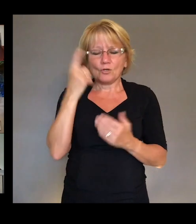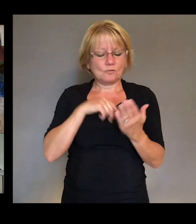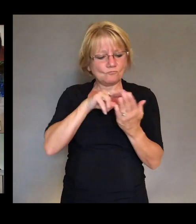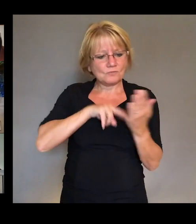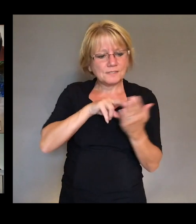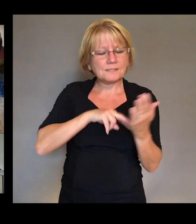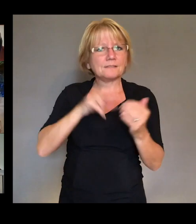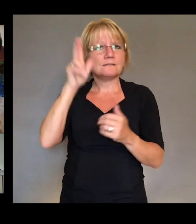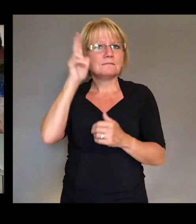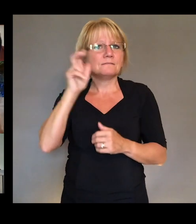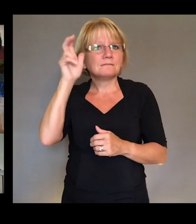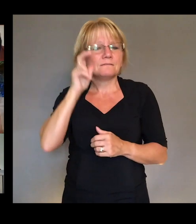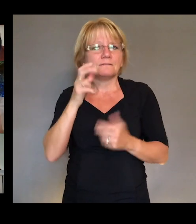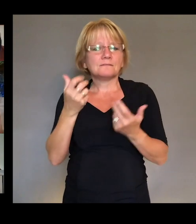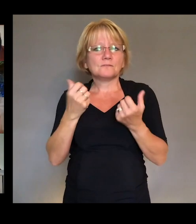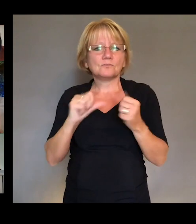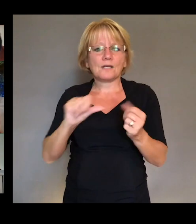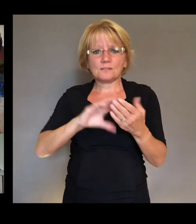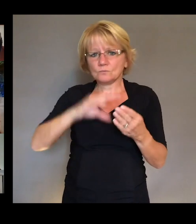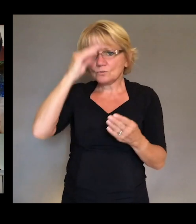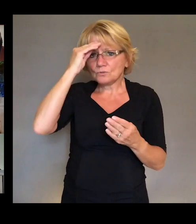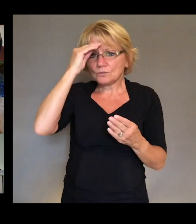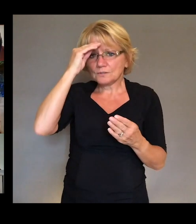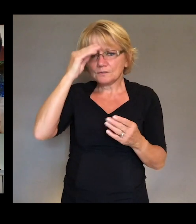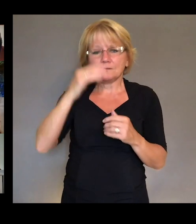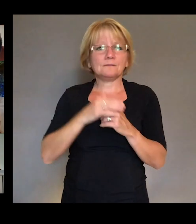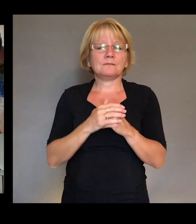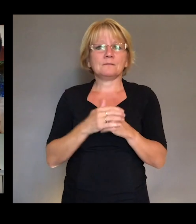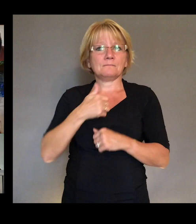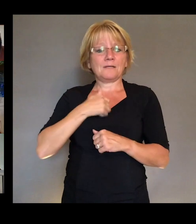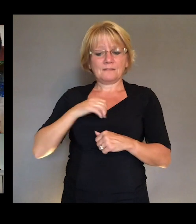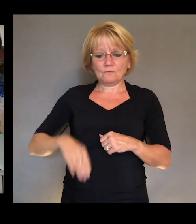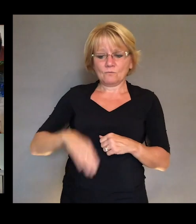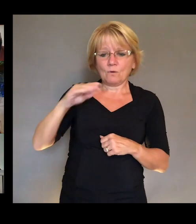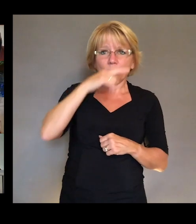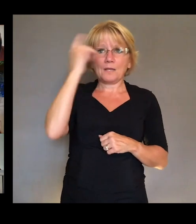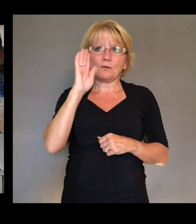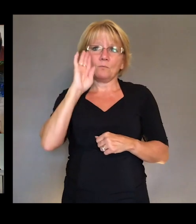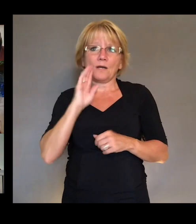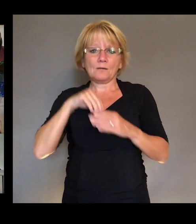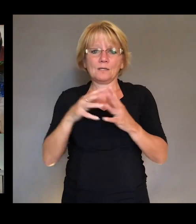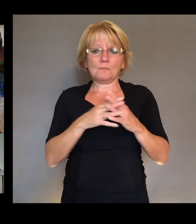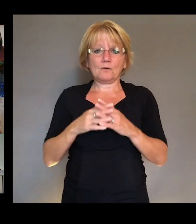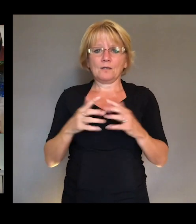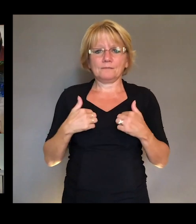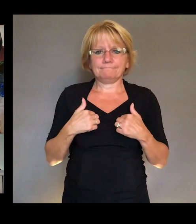listening, and trying to learn. I don't know what it was like to grow up black or brown in America.